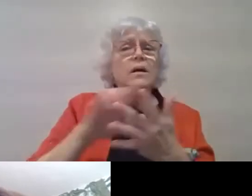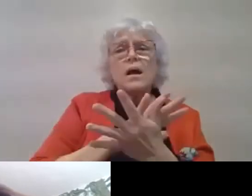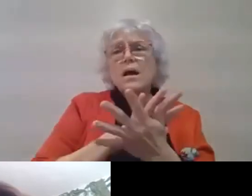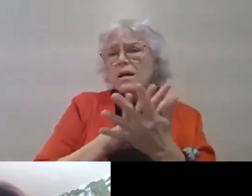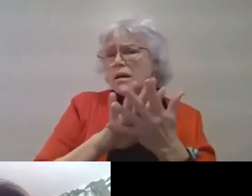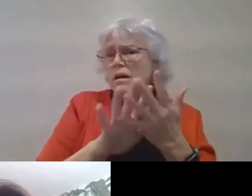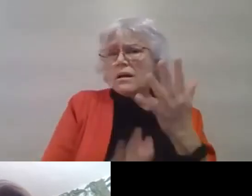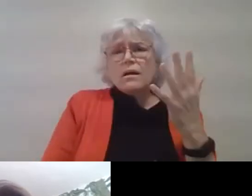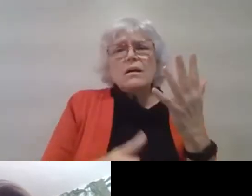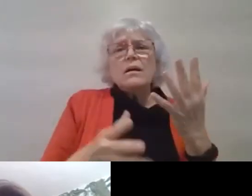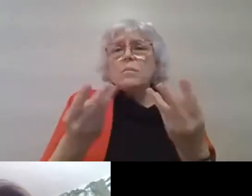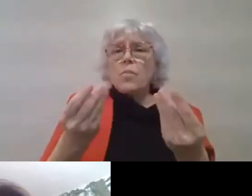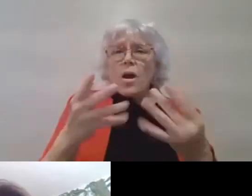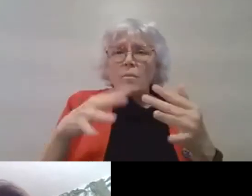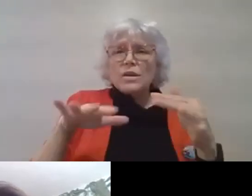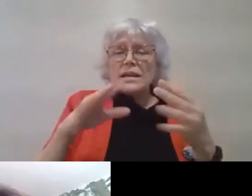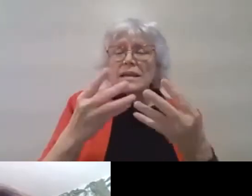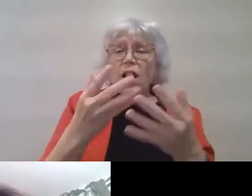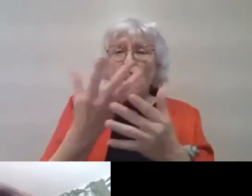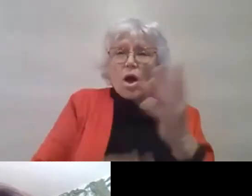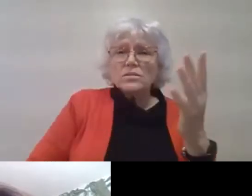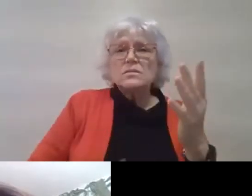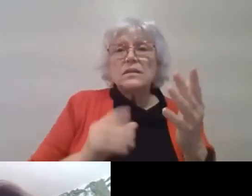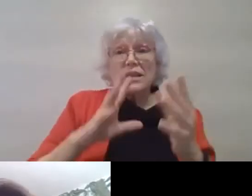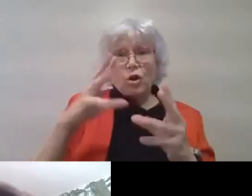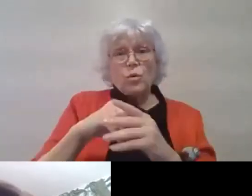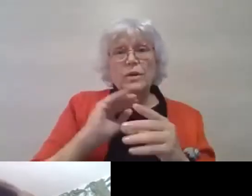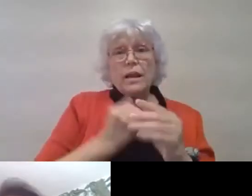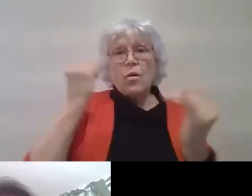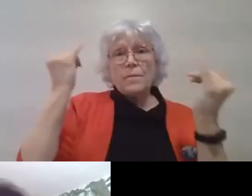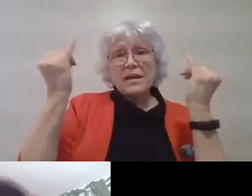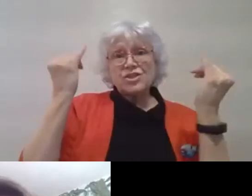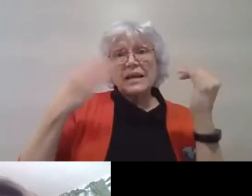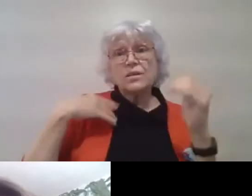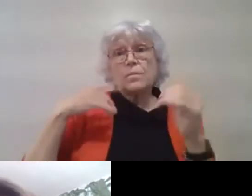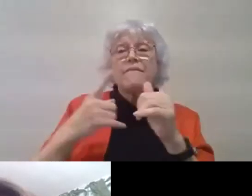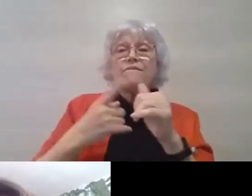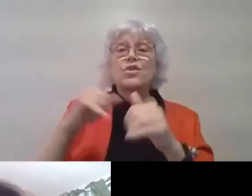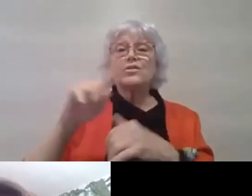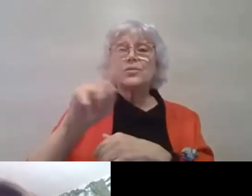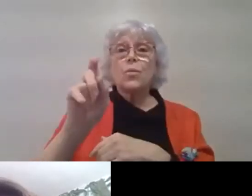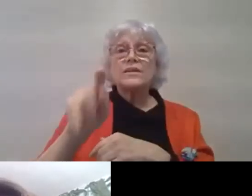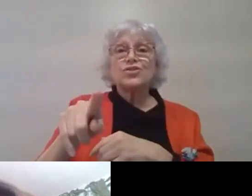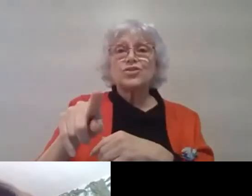including our own imaginations, right? So, my first question, then there's other questions in the chat